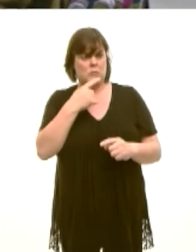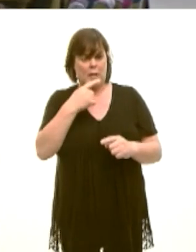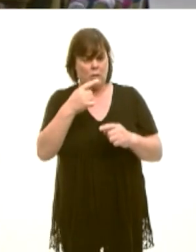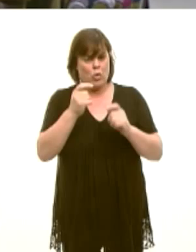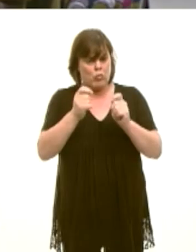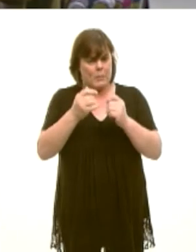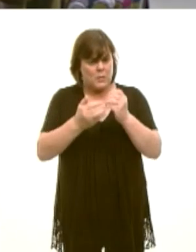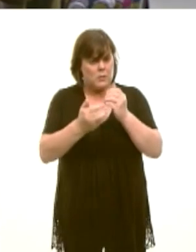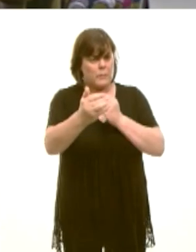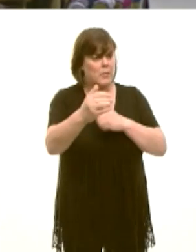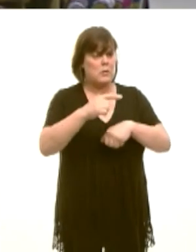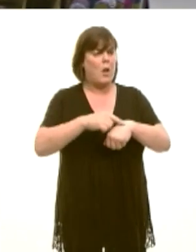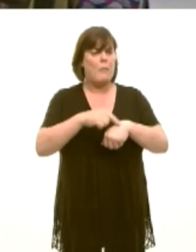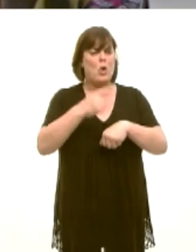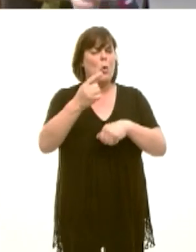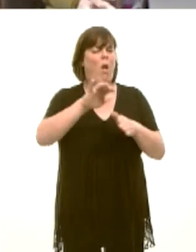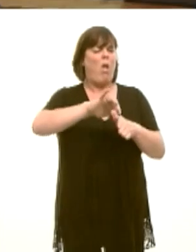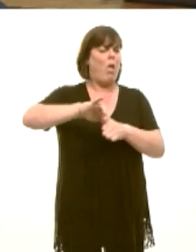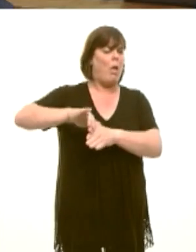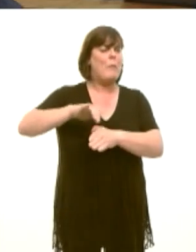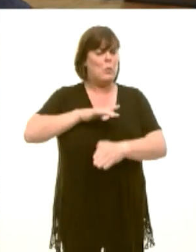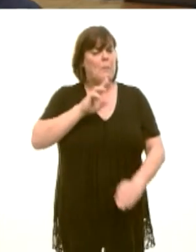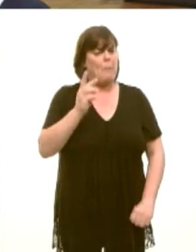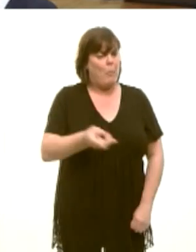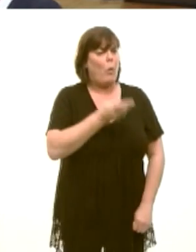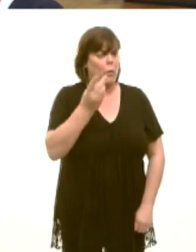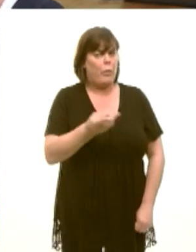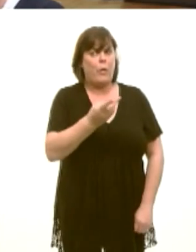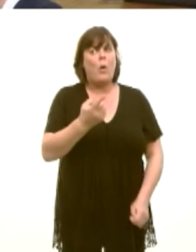a particular time. You cannot have one without the other. We as a Government have said that